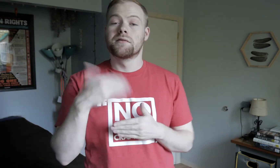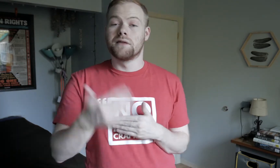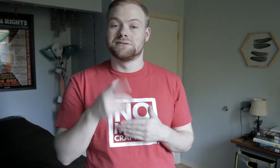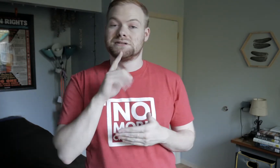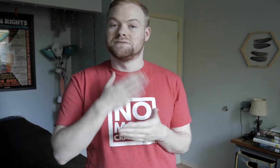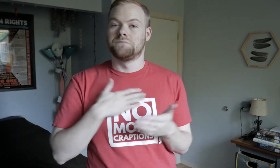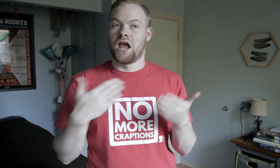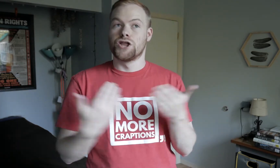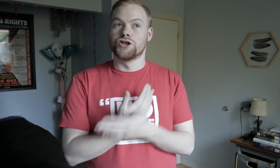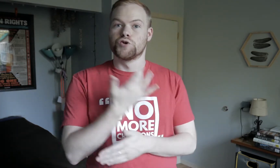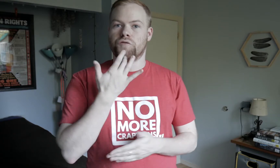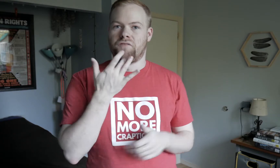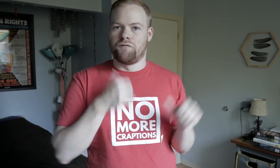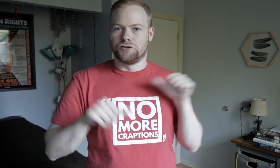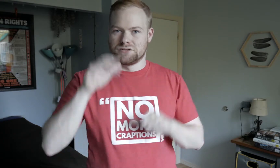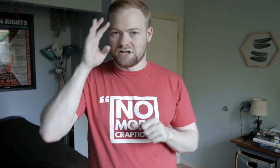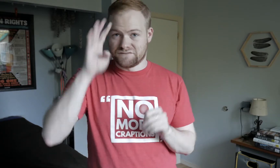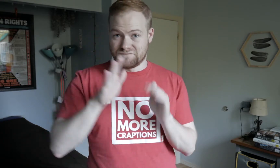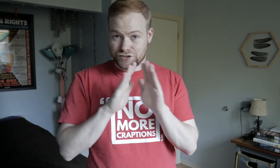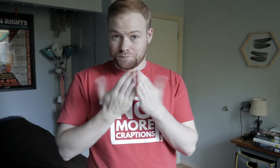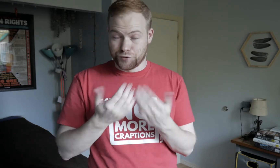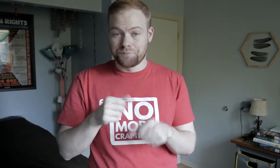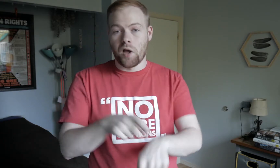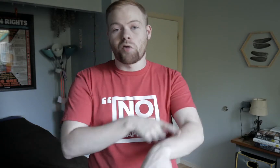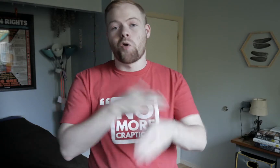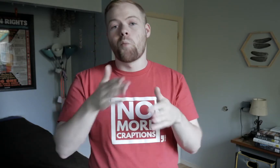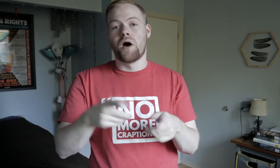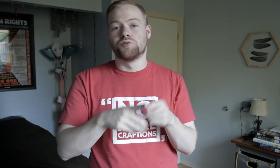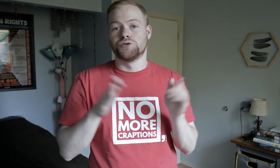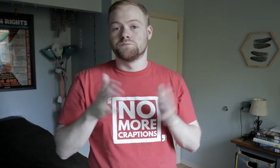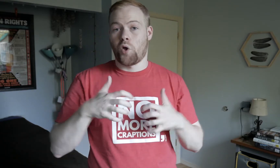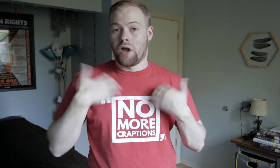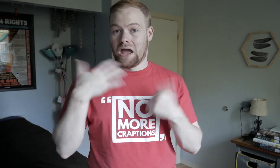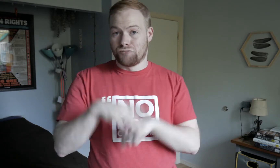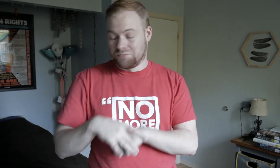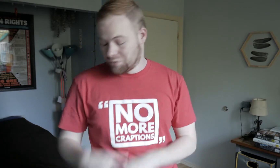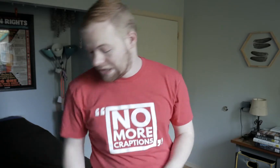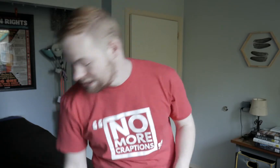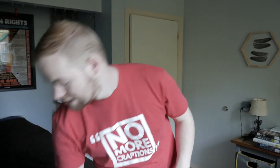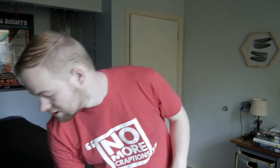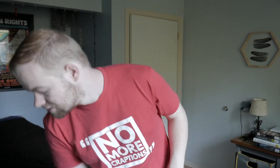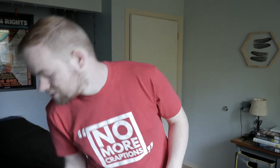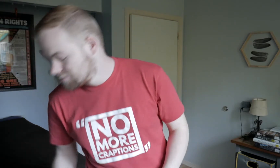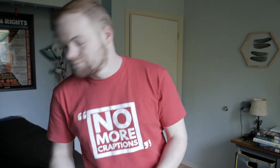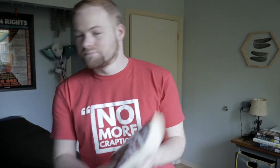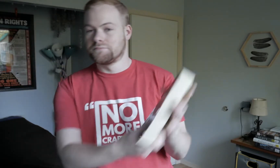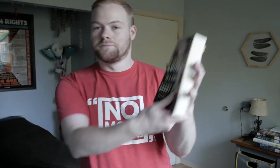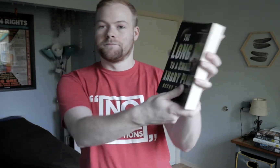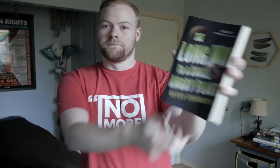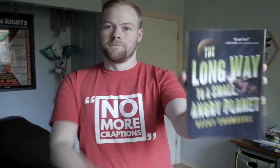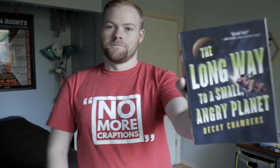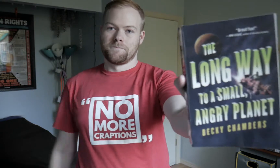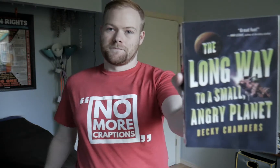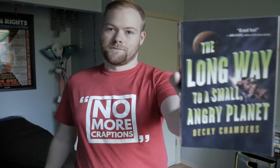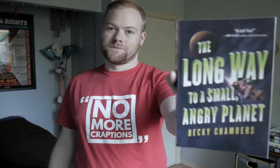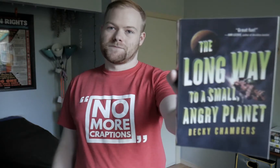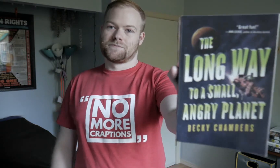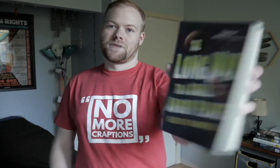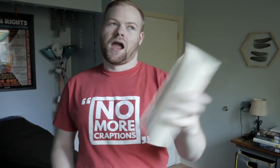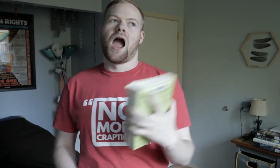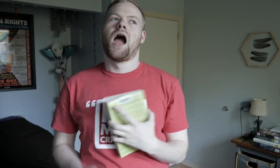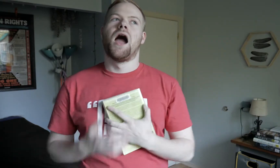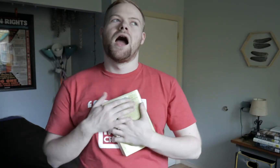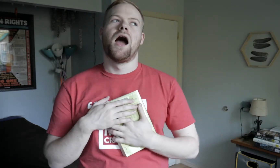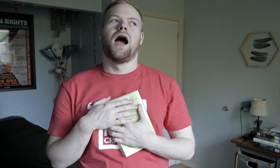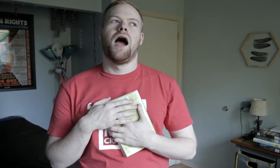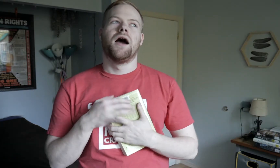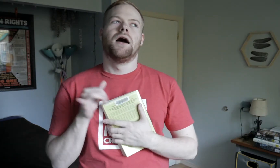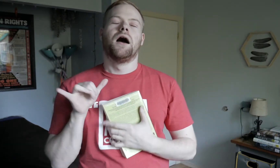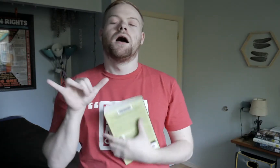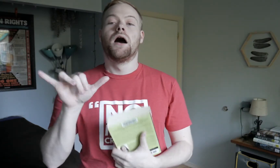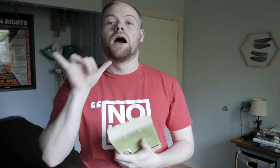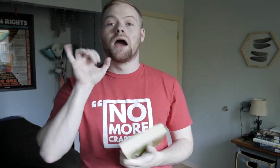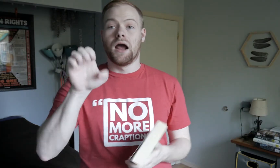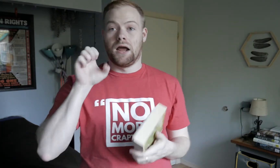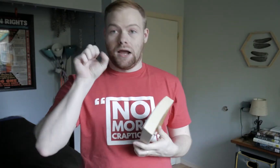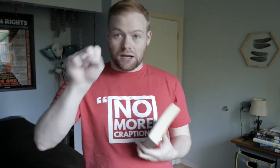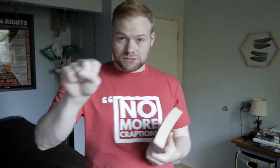Next is my new favorite sci-fi book, The Long Way to a Small, Angry Planet. Y e s.